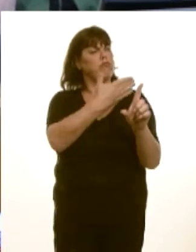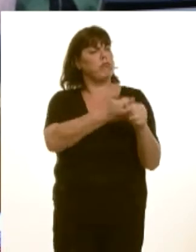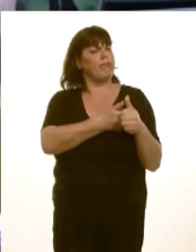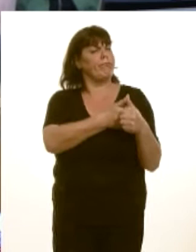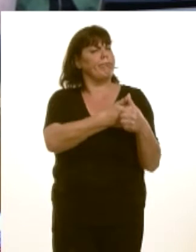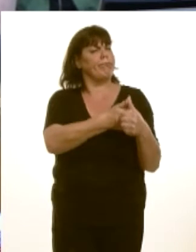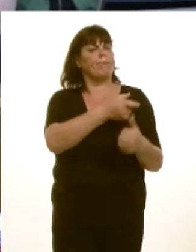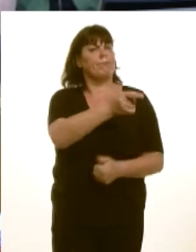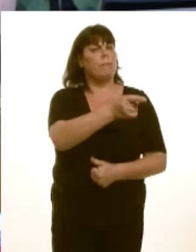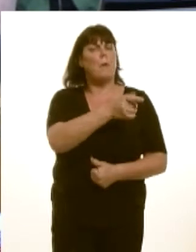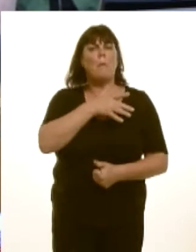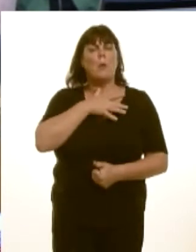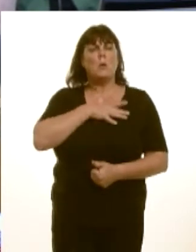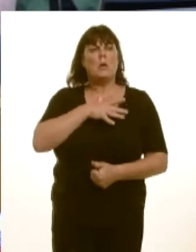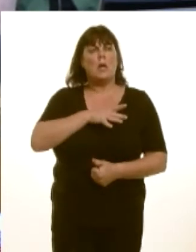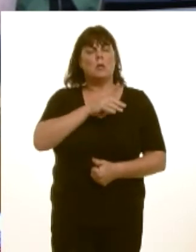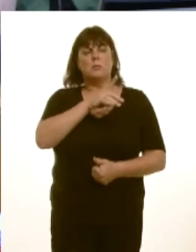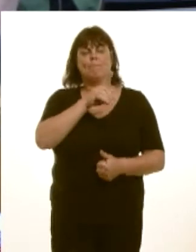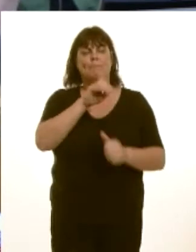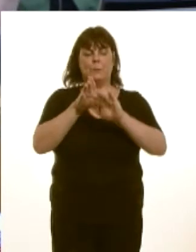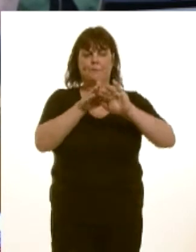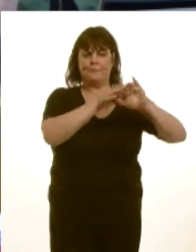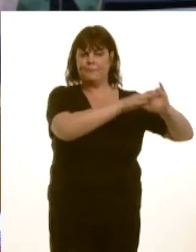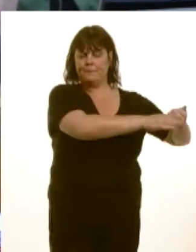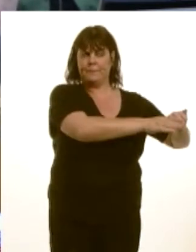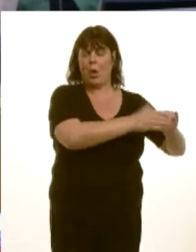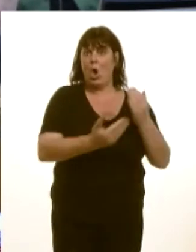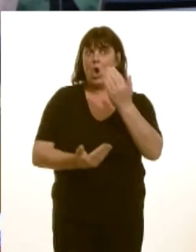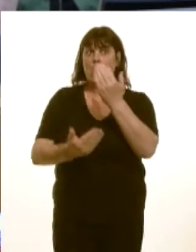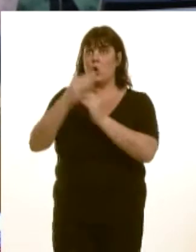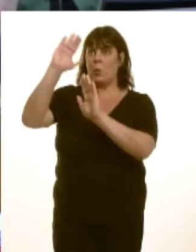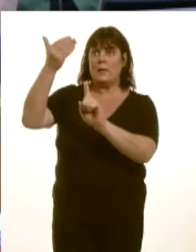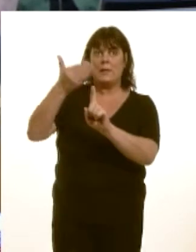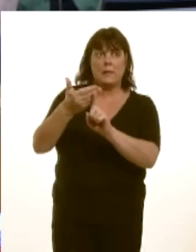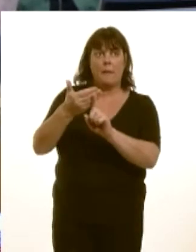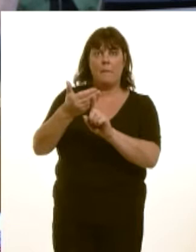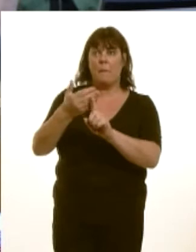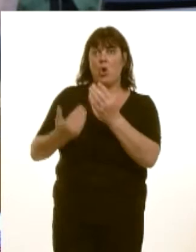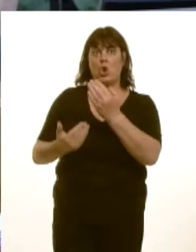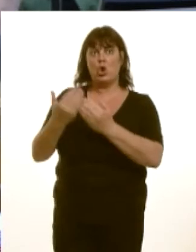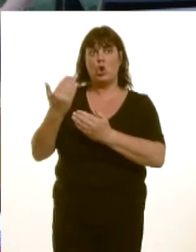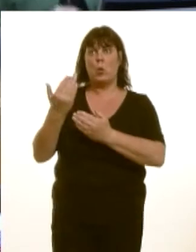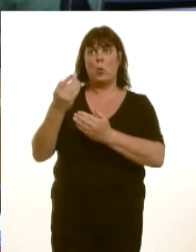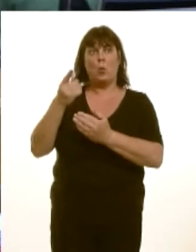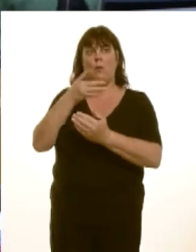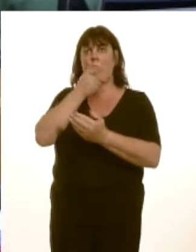to move to a system that is better for patients and enables more people to be looked after at home, which I am sure is what we all want to see.